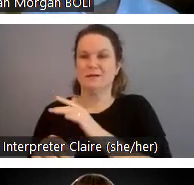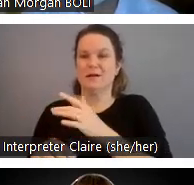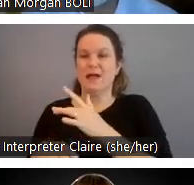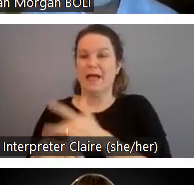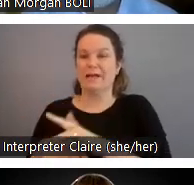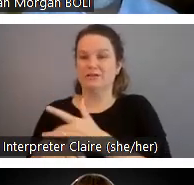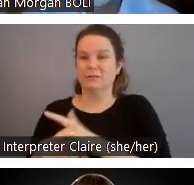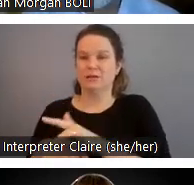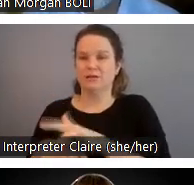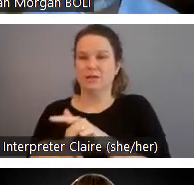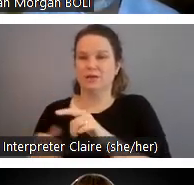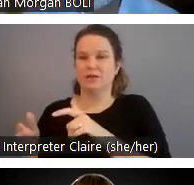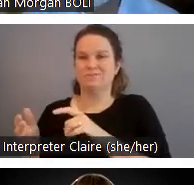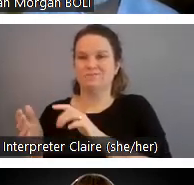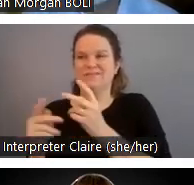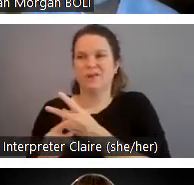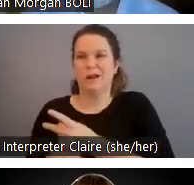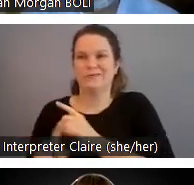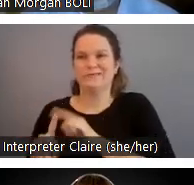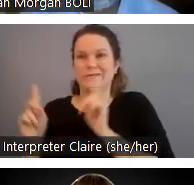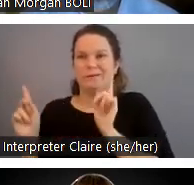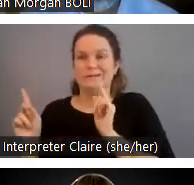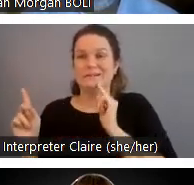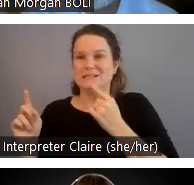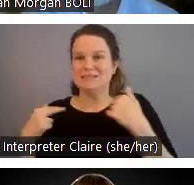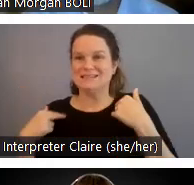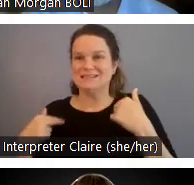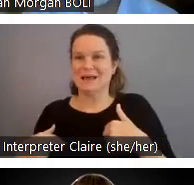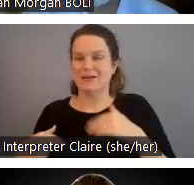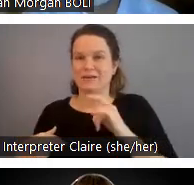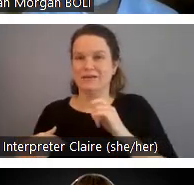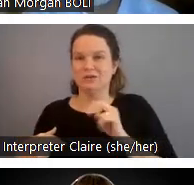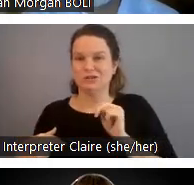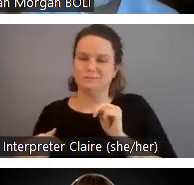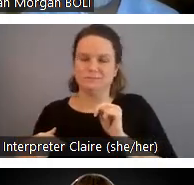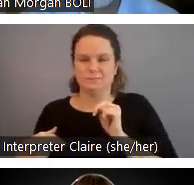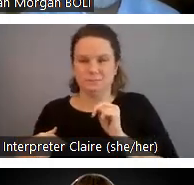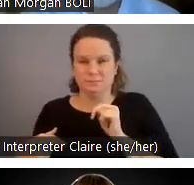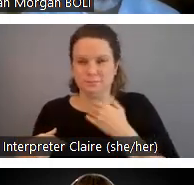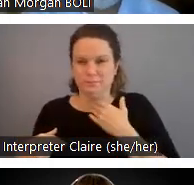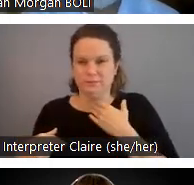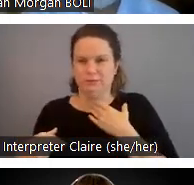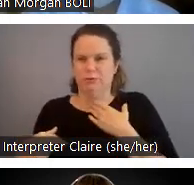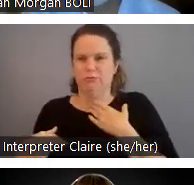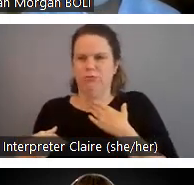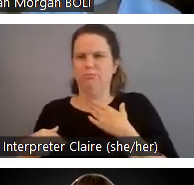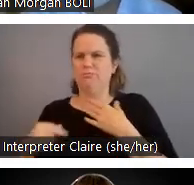you know, computed different, and serious health conditions are somewhat